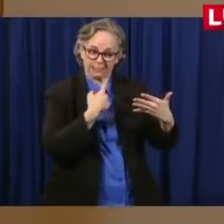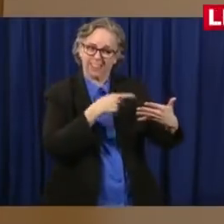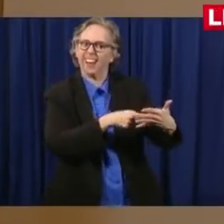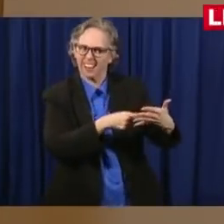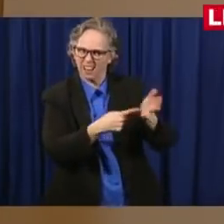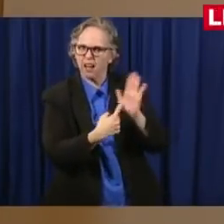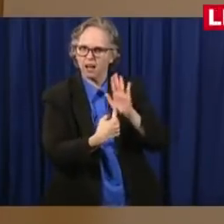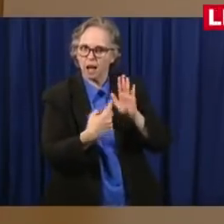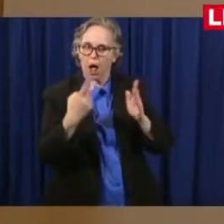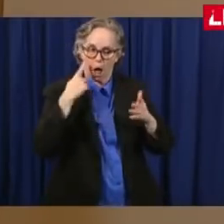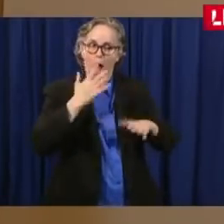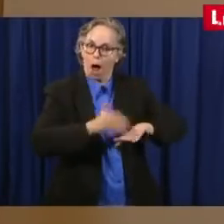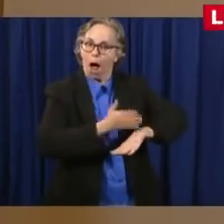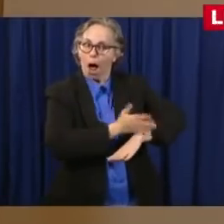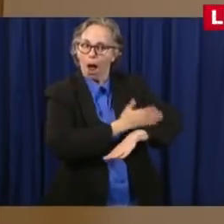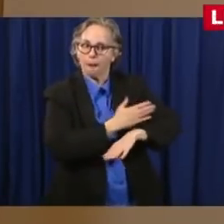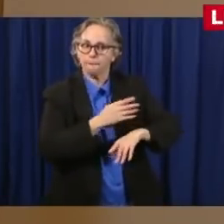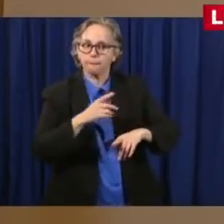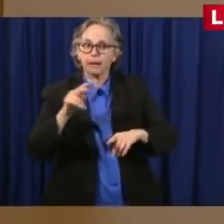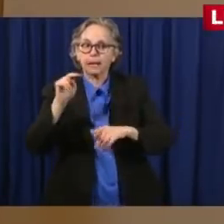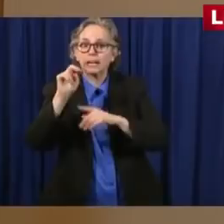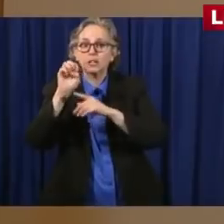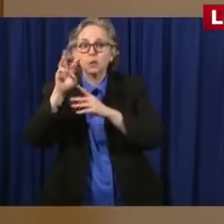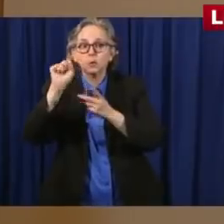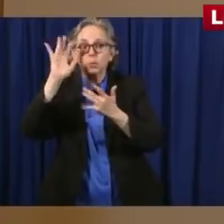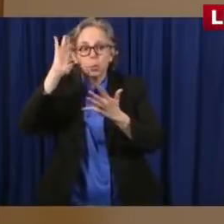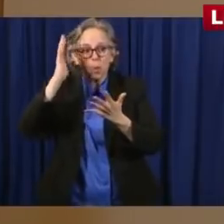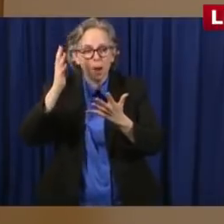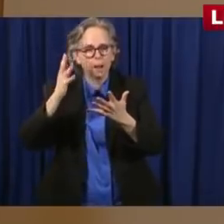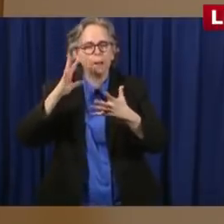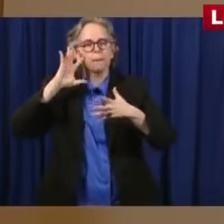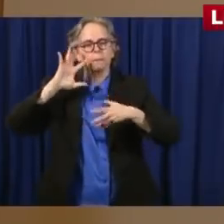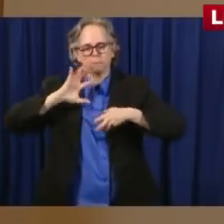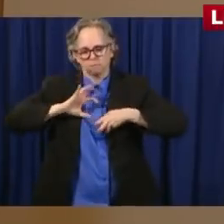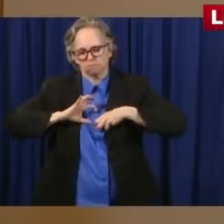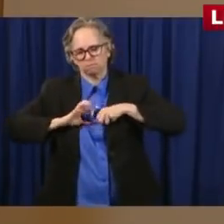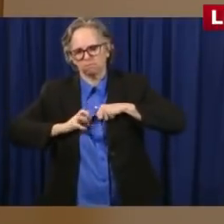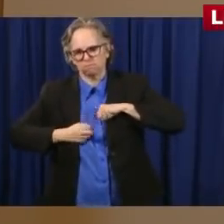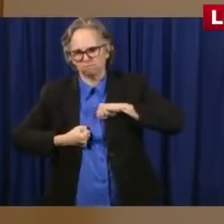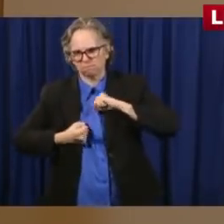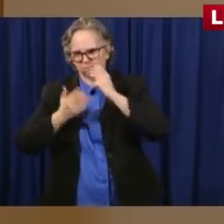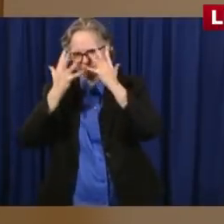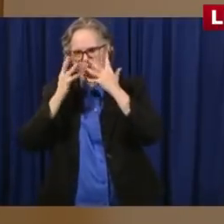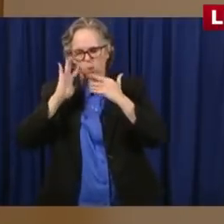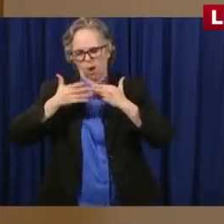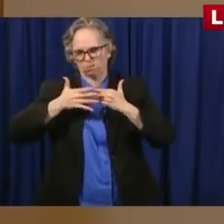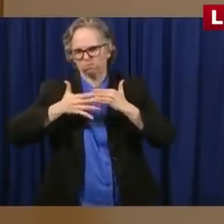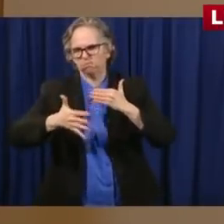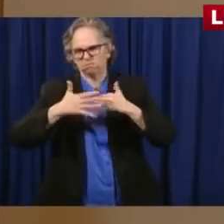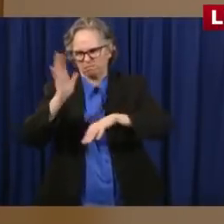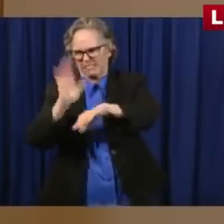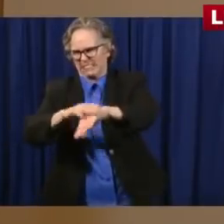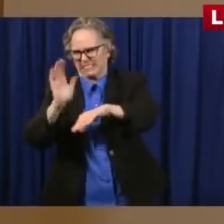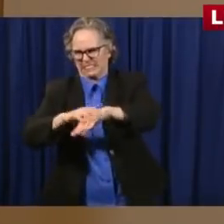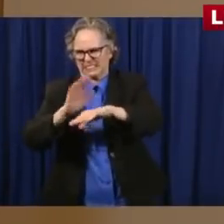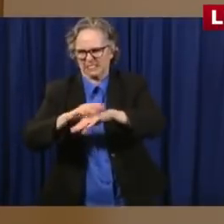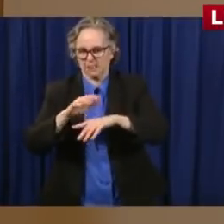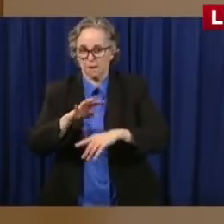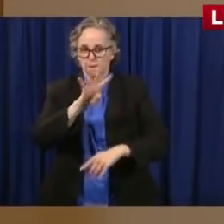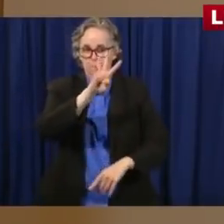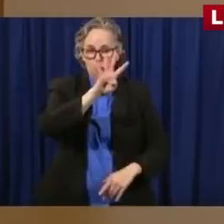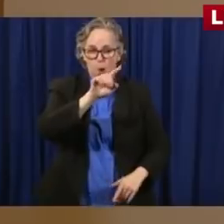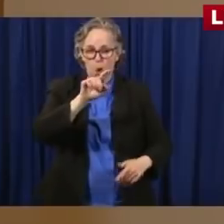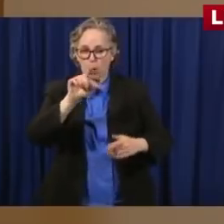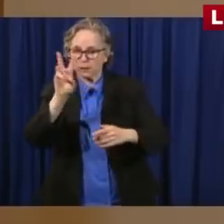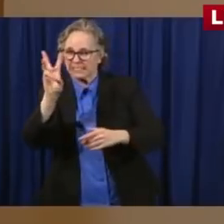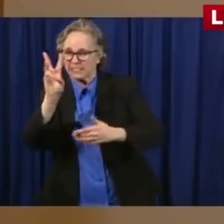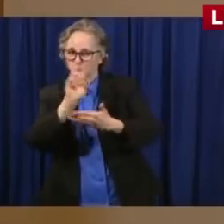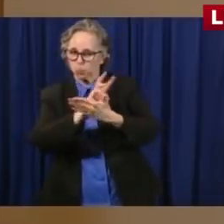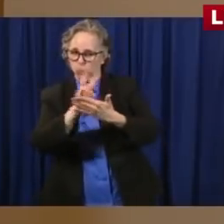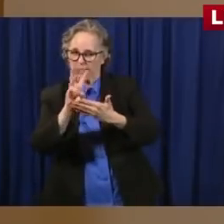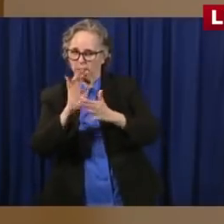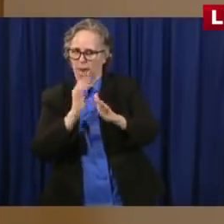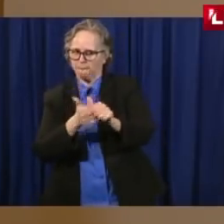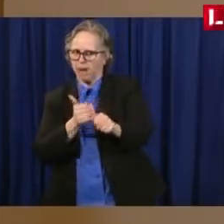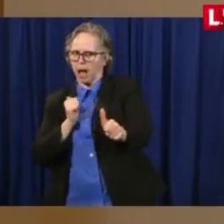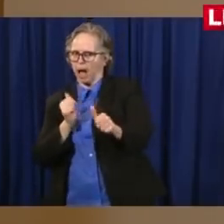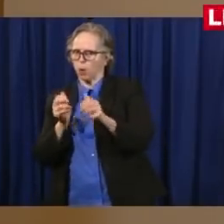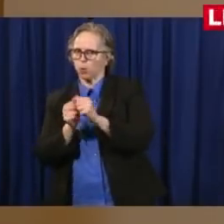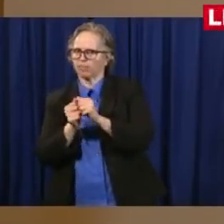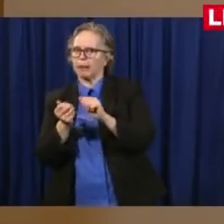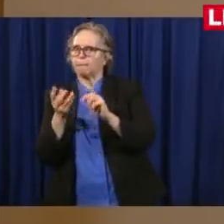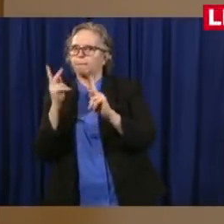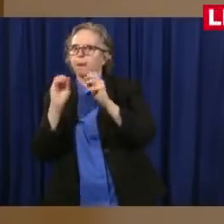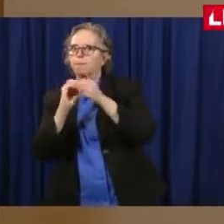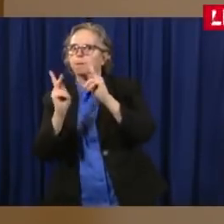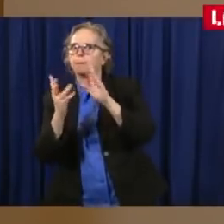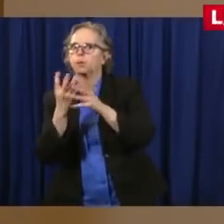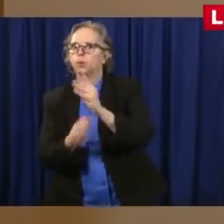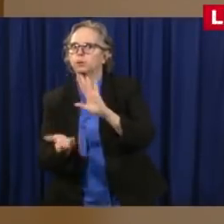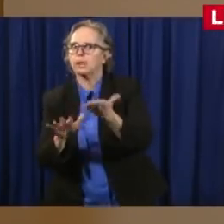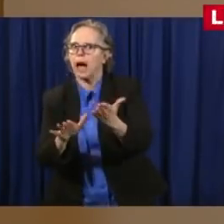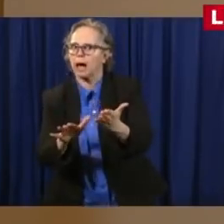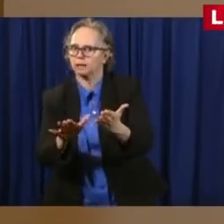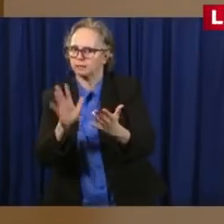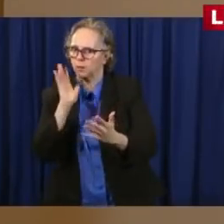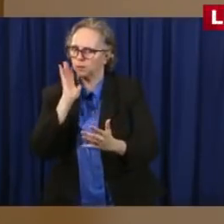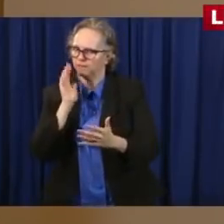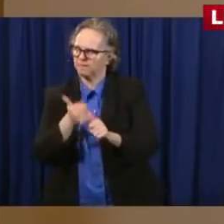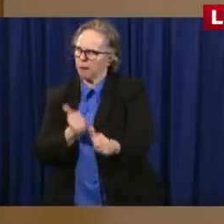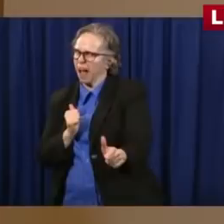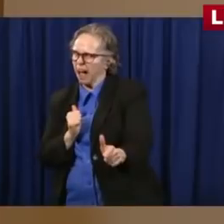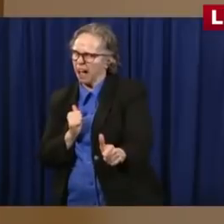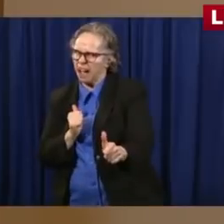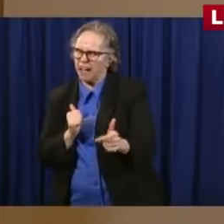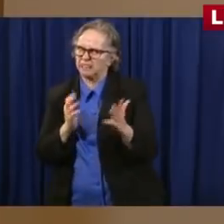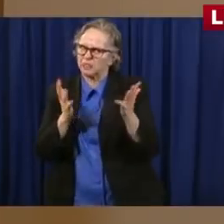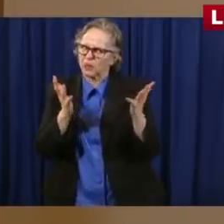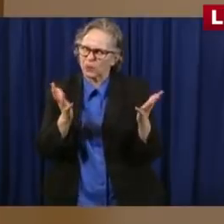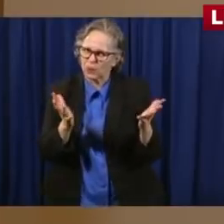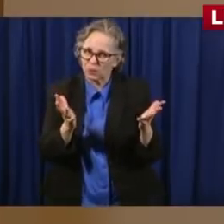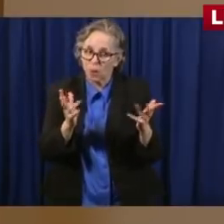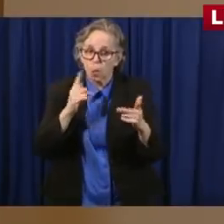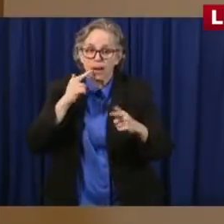EVEN THOUGH WE SEE WE ARE MAKING HEADWAY, THE NEWS IS GOING TO SOUND GRAHAM FOR SOME TIME TO COME.